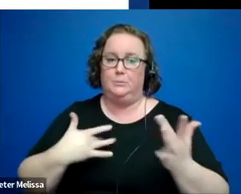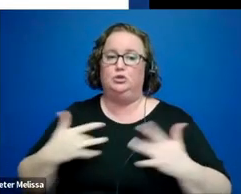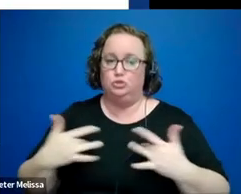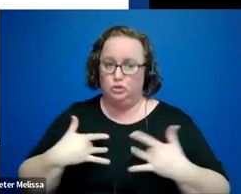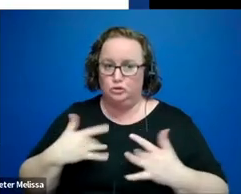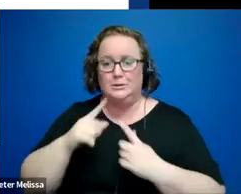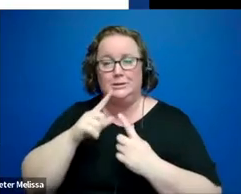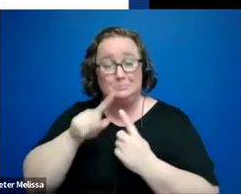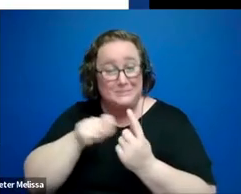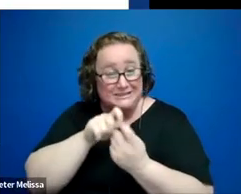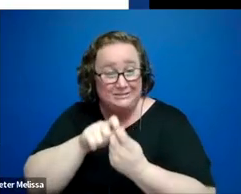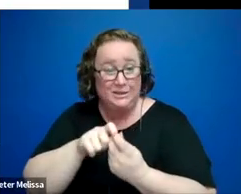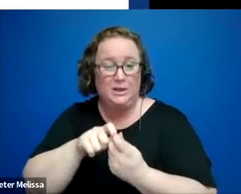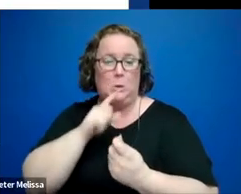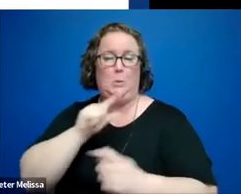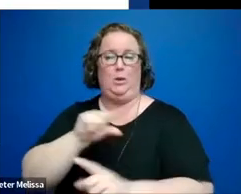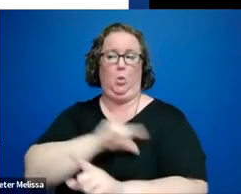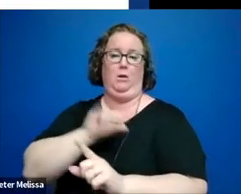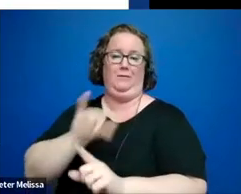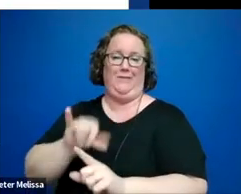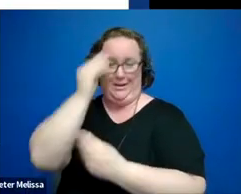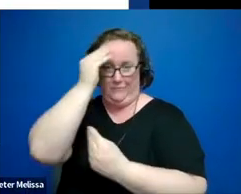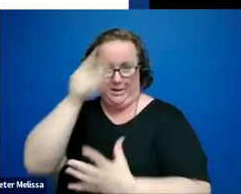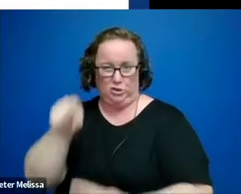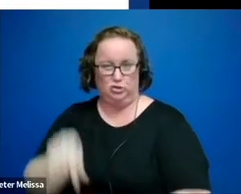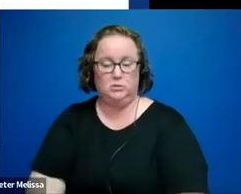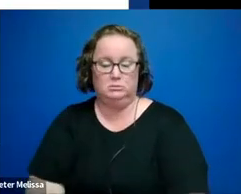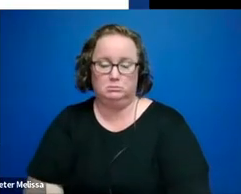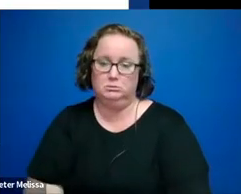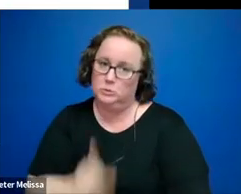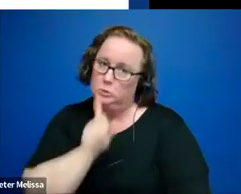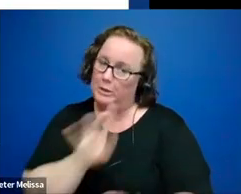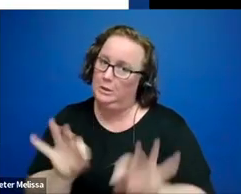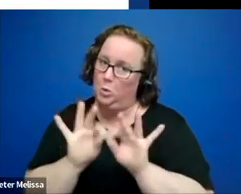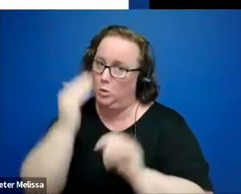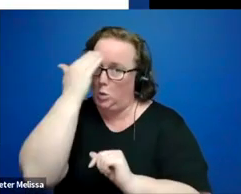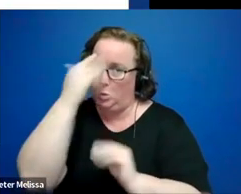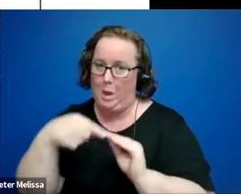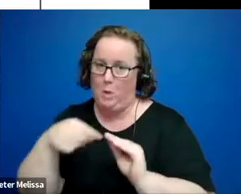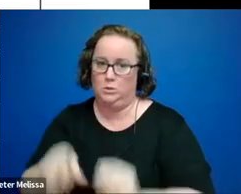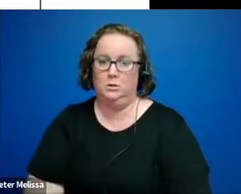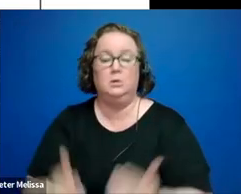with the quality of this data that I think are important to be aware of. Next slide, please.